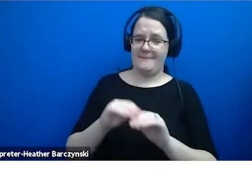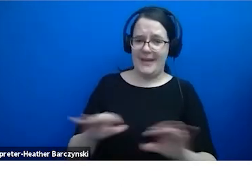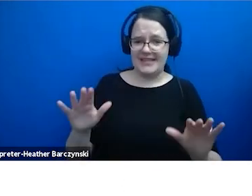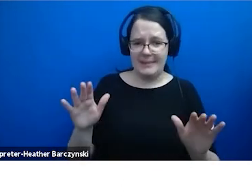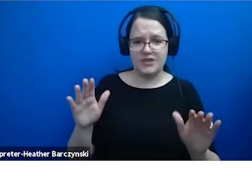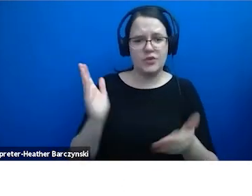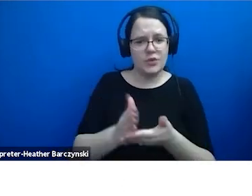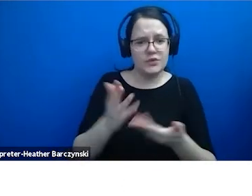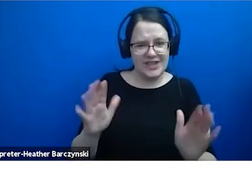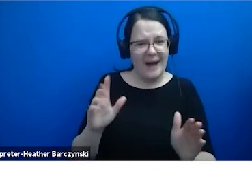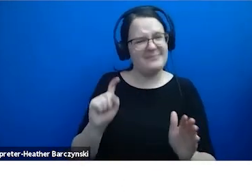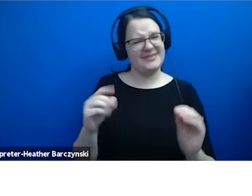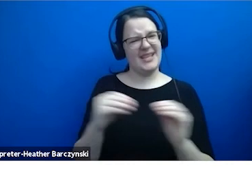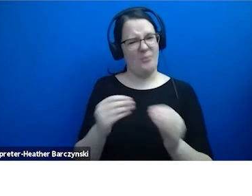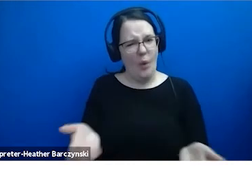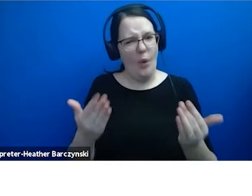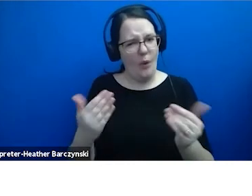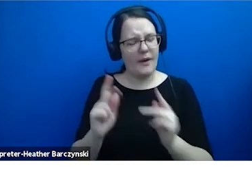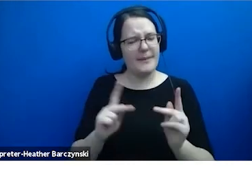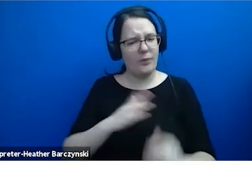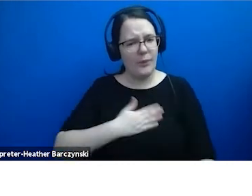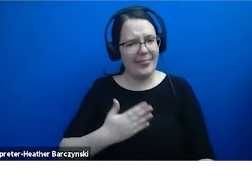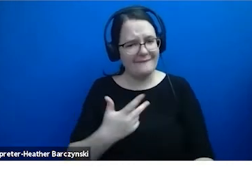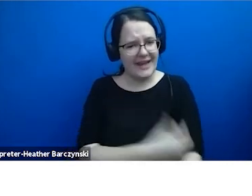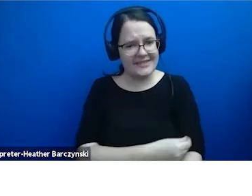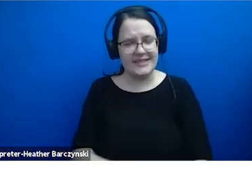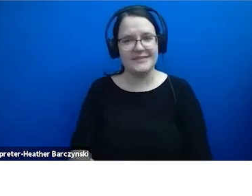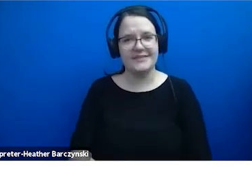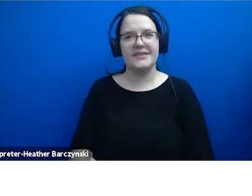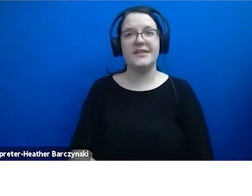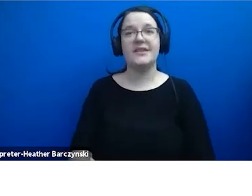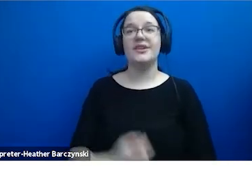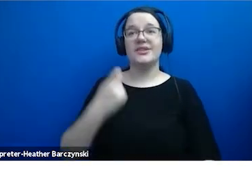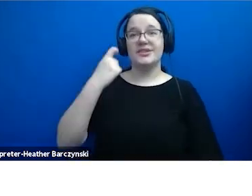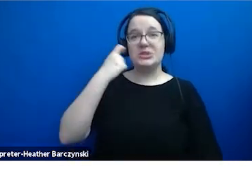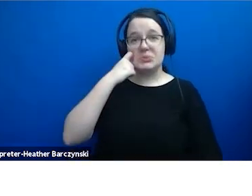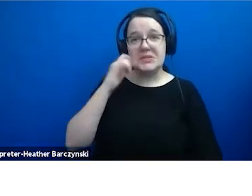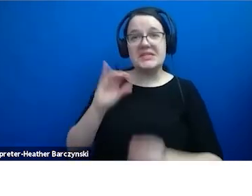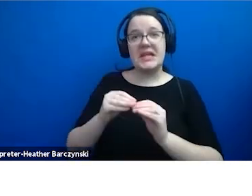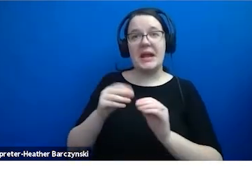survey in november 20 of of this last year did it increased a little bit shortly after the election